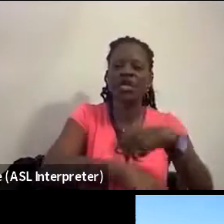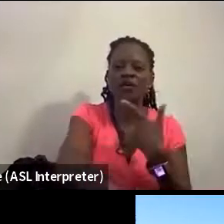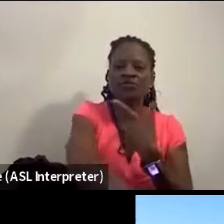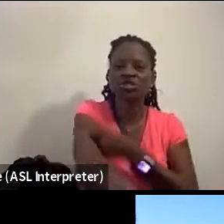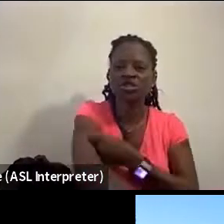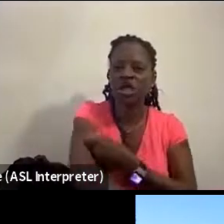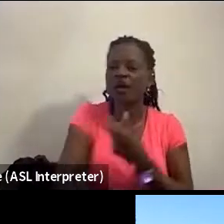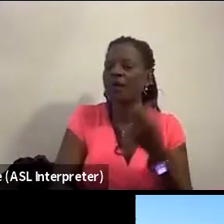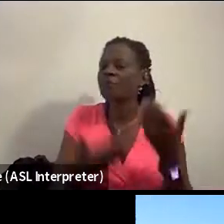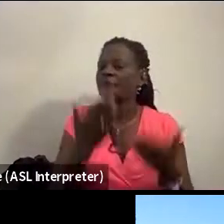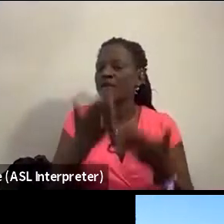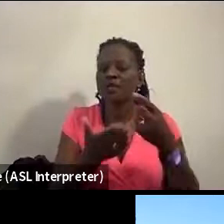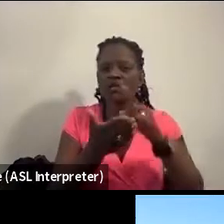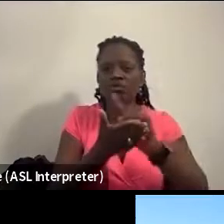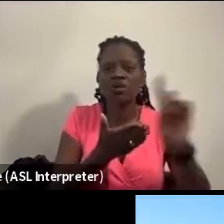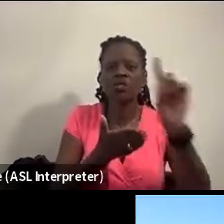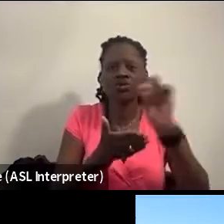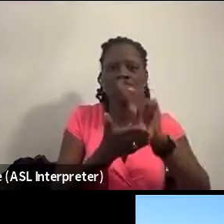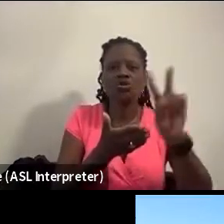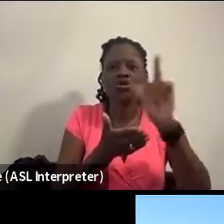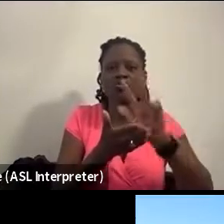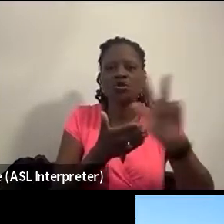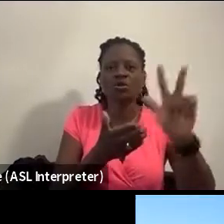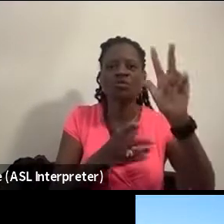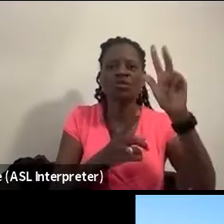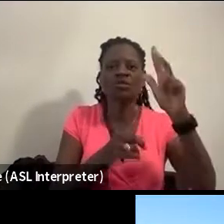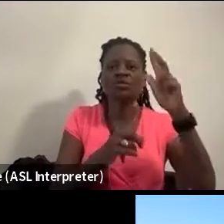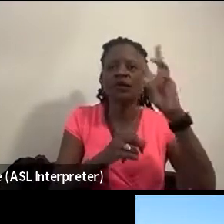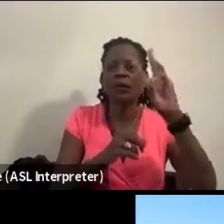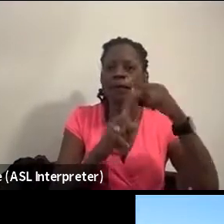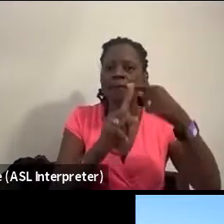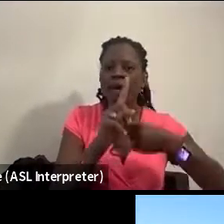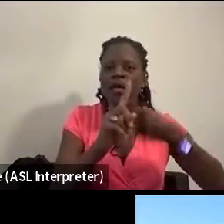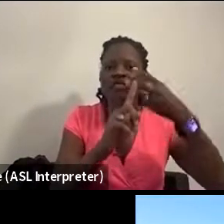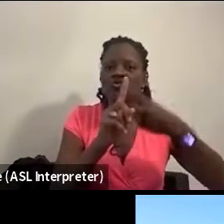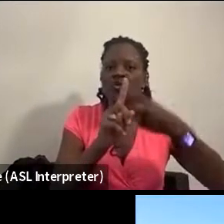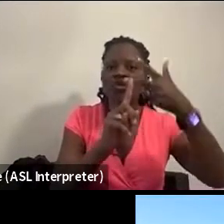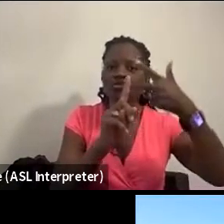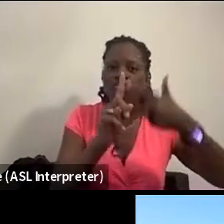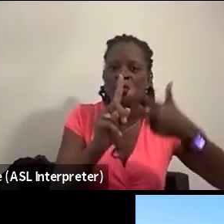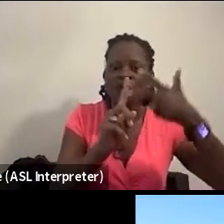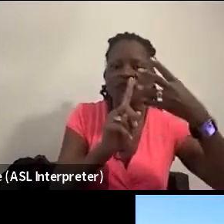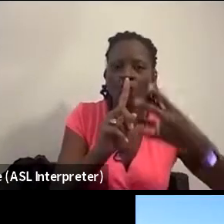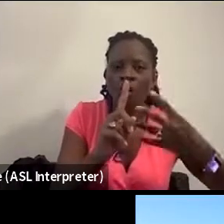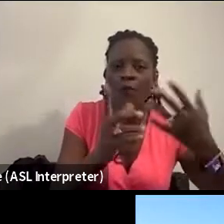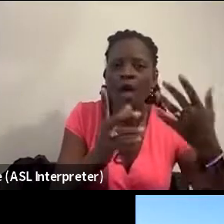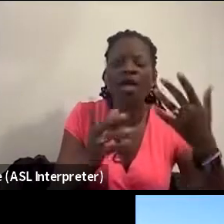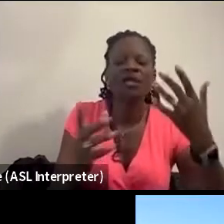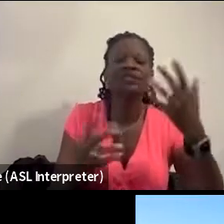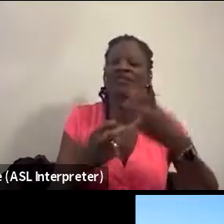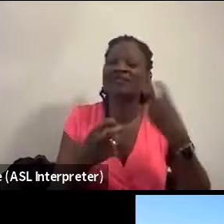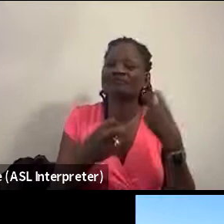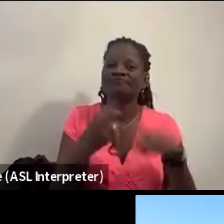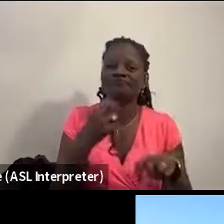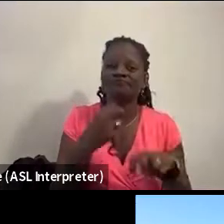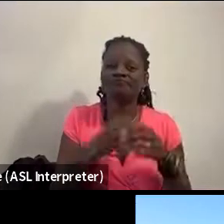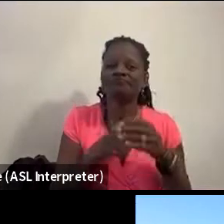And with long Horler syndrome, what we've learned is it can even be months. It's really rough. So, again, as I said, as a healer with an